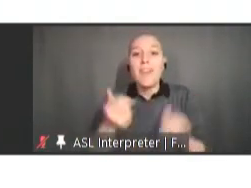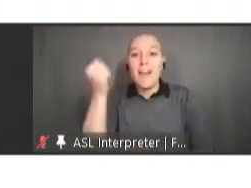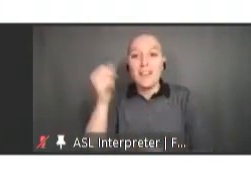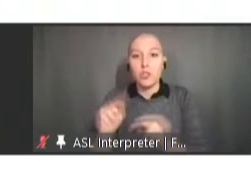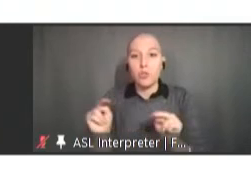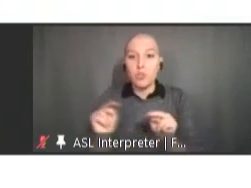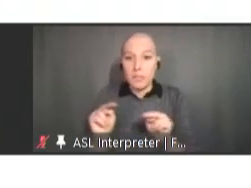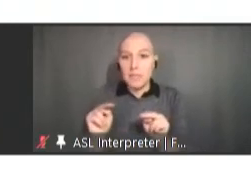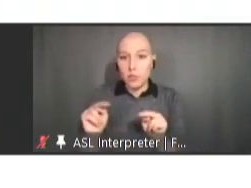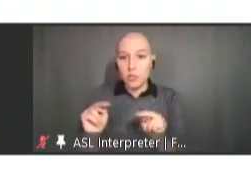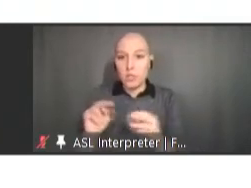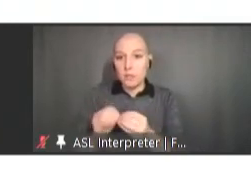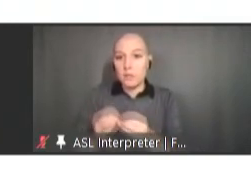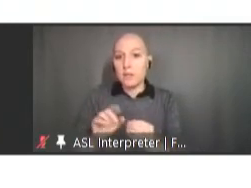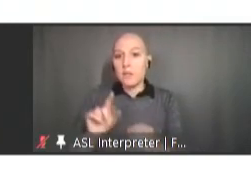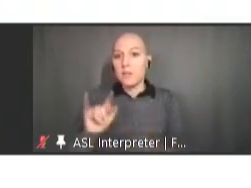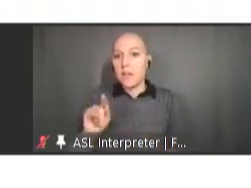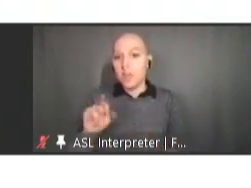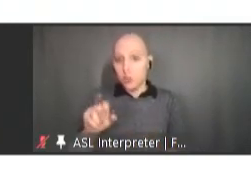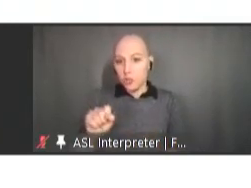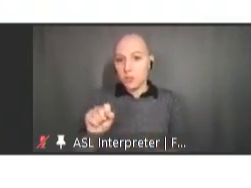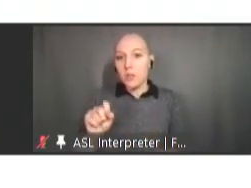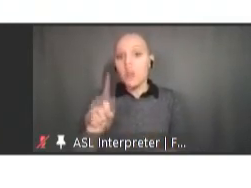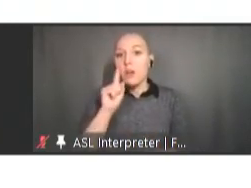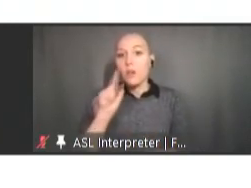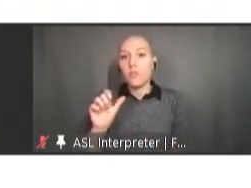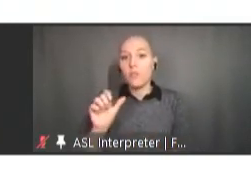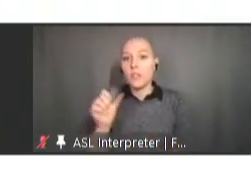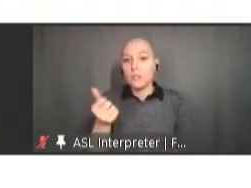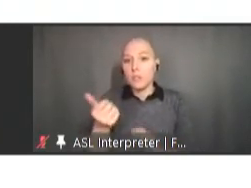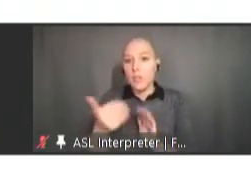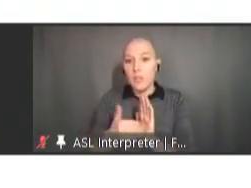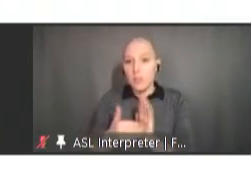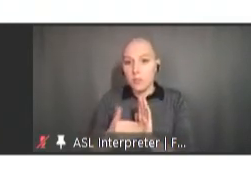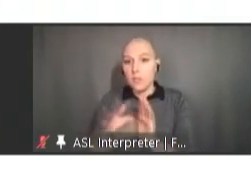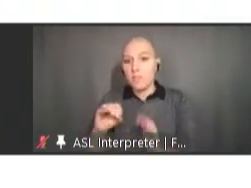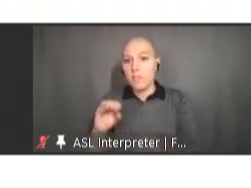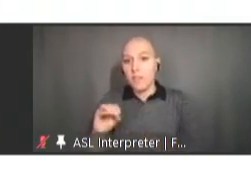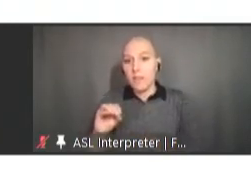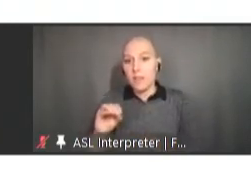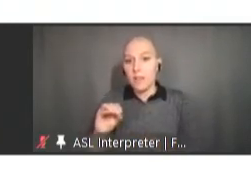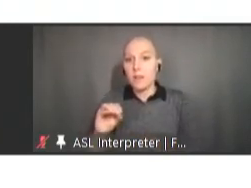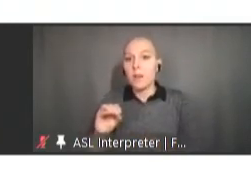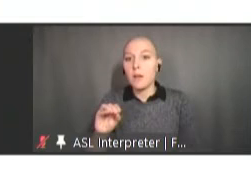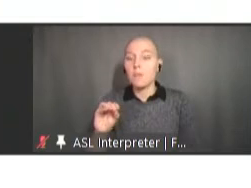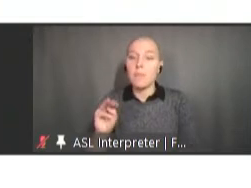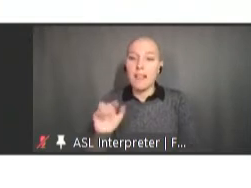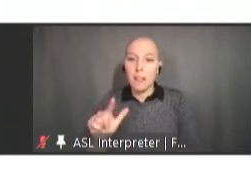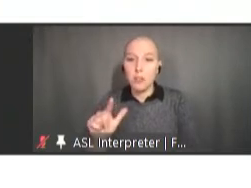of 10,000 IU50 per mil compared to vaccinees with undetectable neutralization titers.